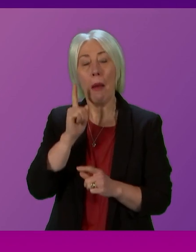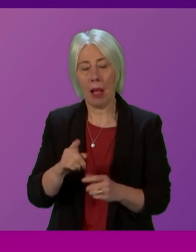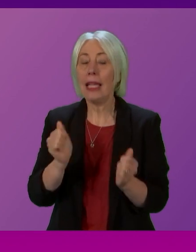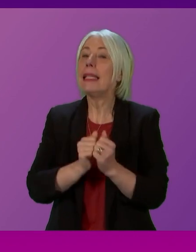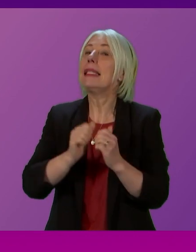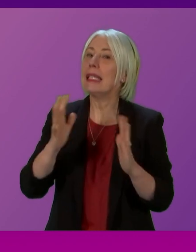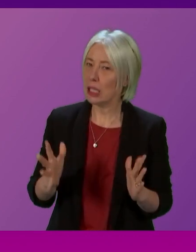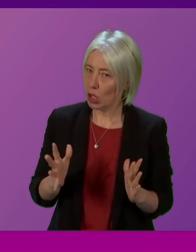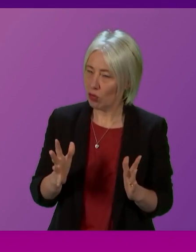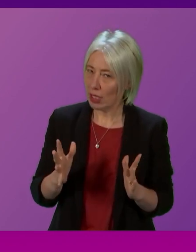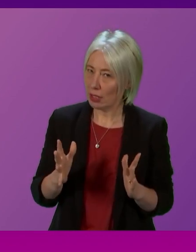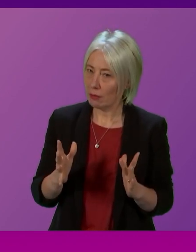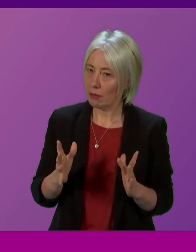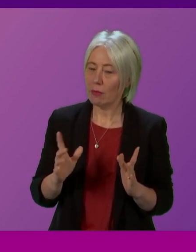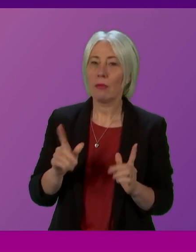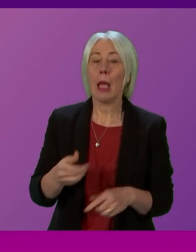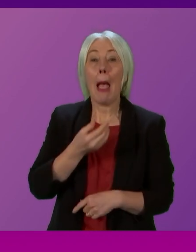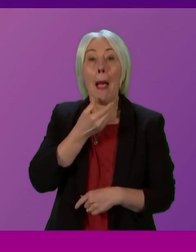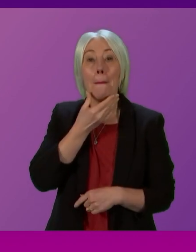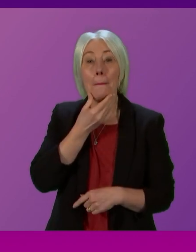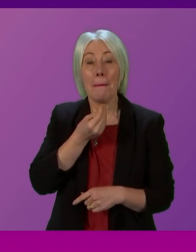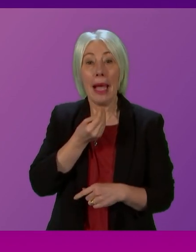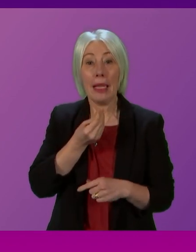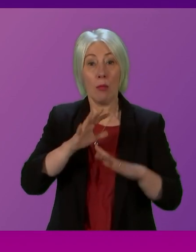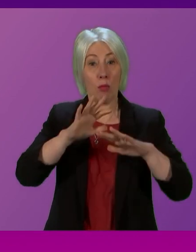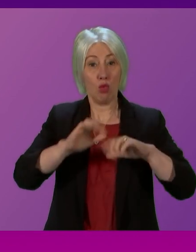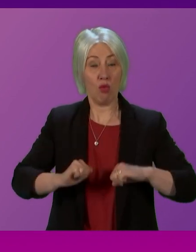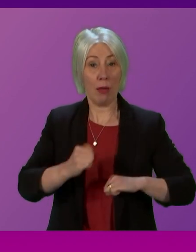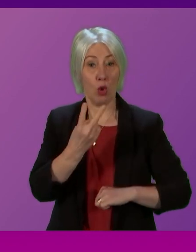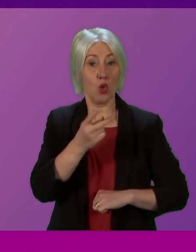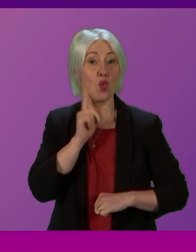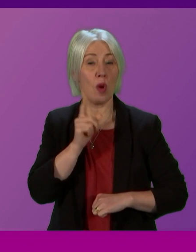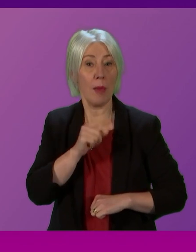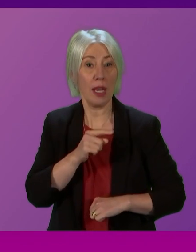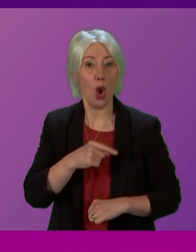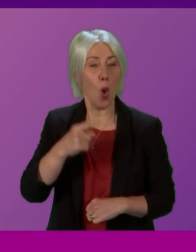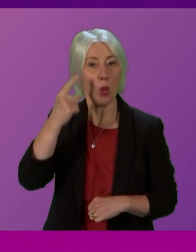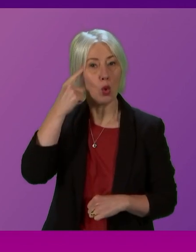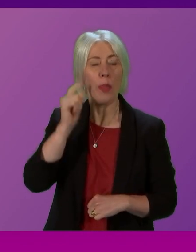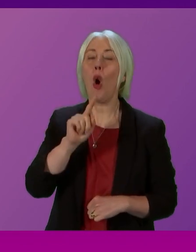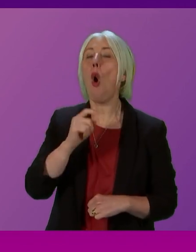When a man rapes two women, we do not think that he should be considered a woman just